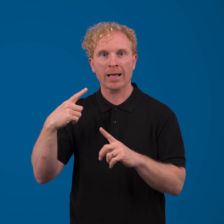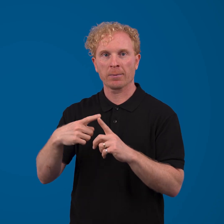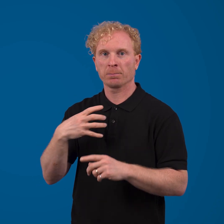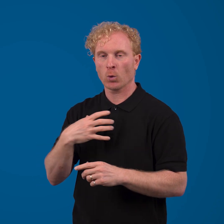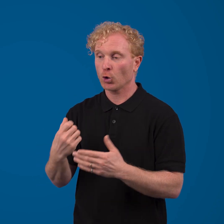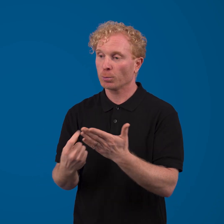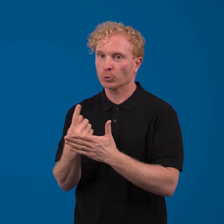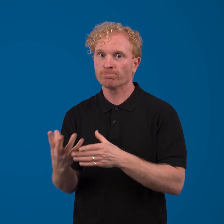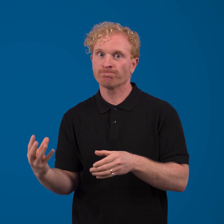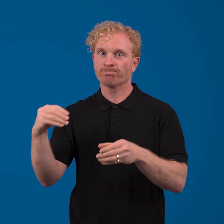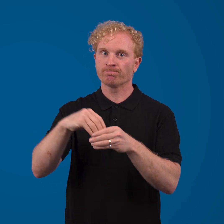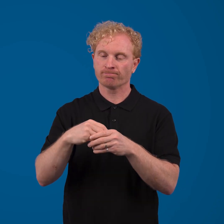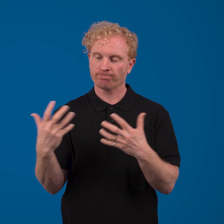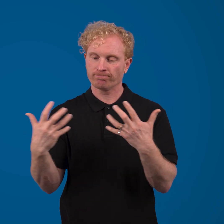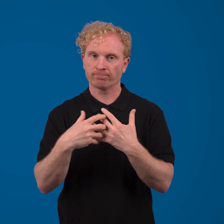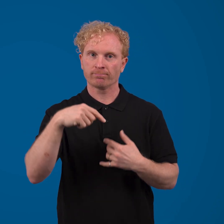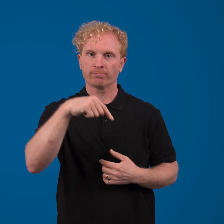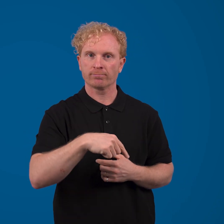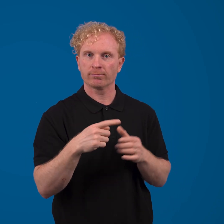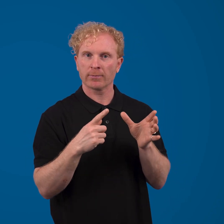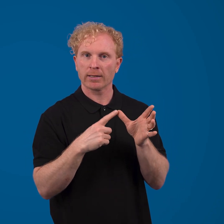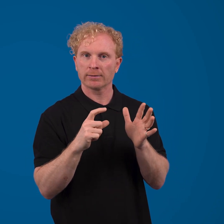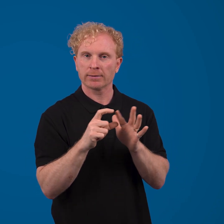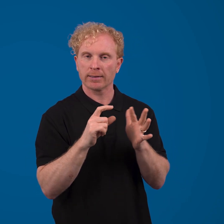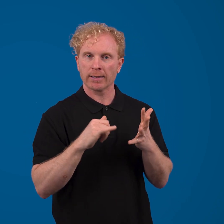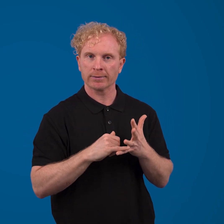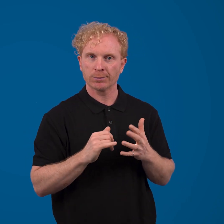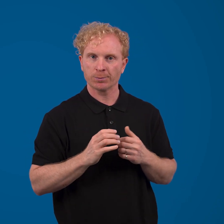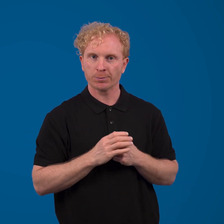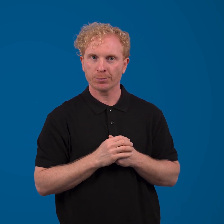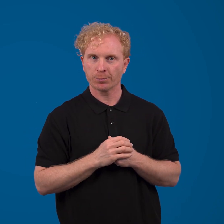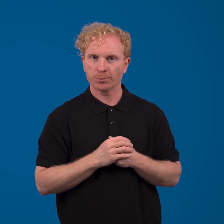and more opportunities to participate and engage with ADS.